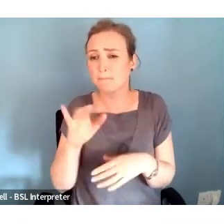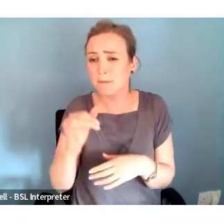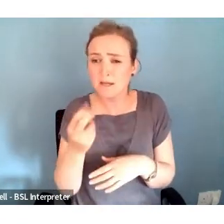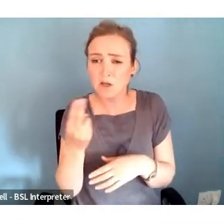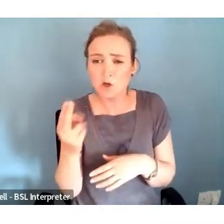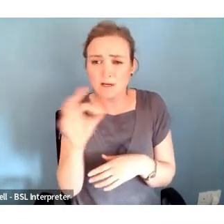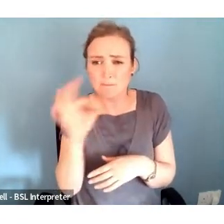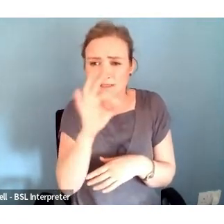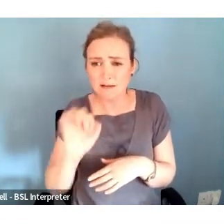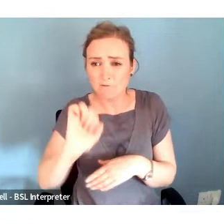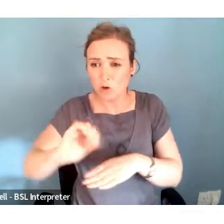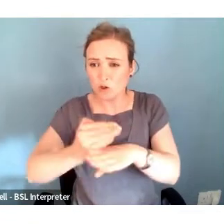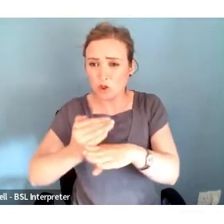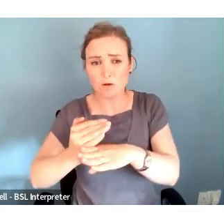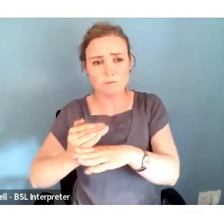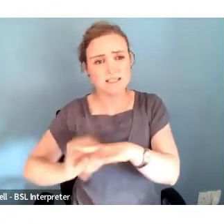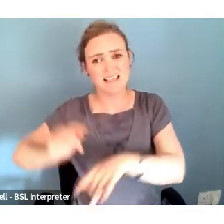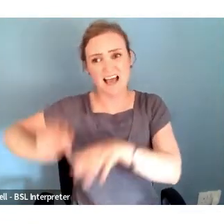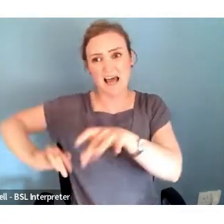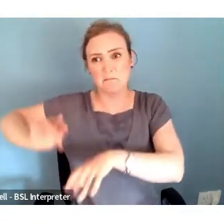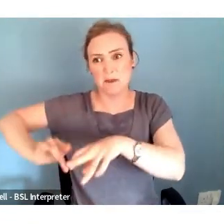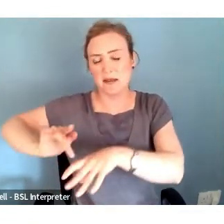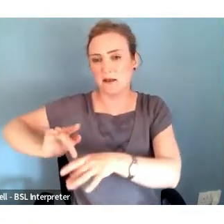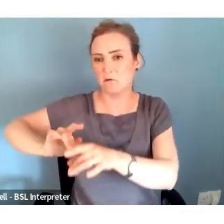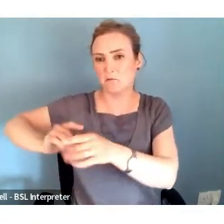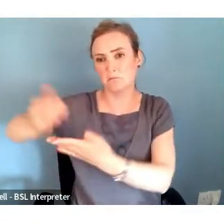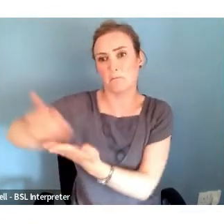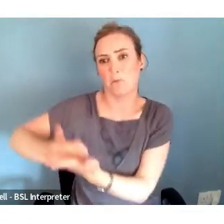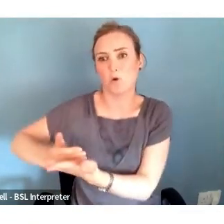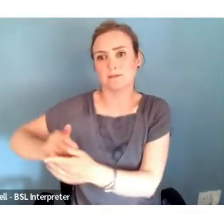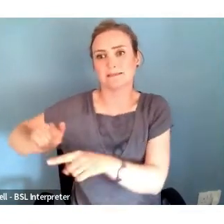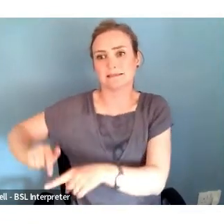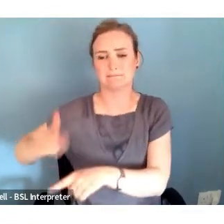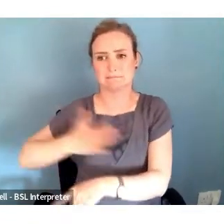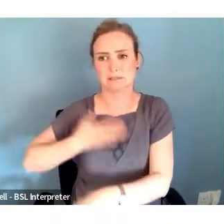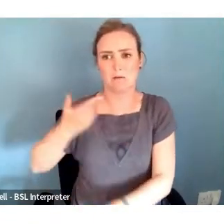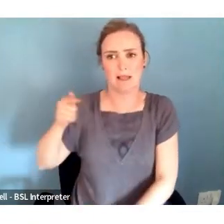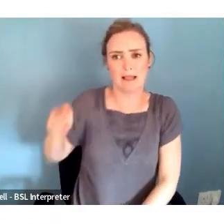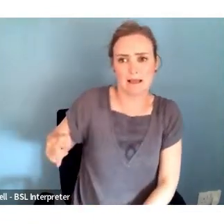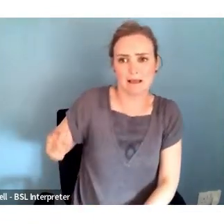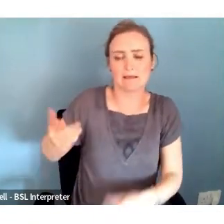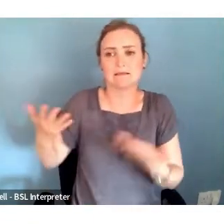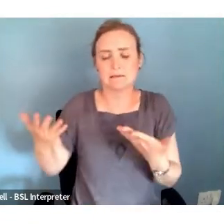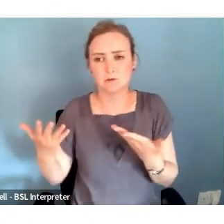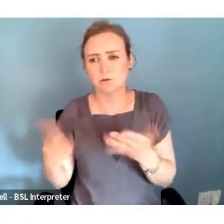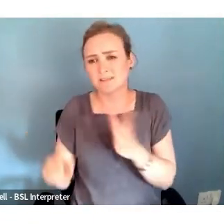admin, reporting or whatever it might be and sometimes it might be useful if you are looking to get the